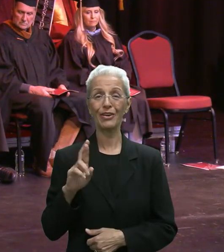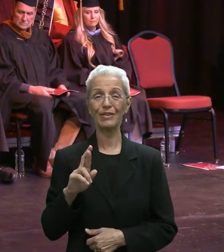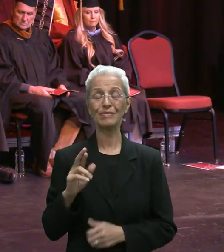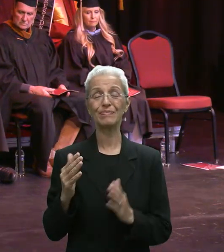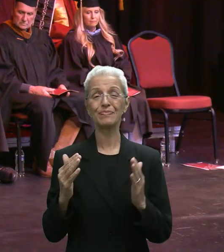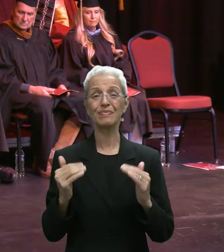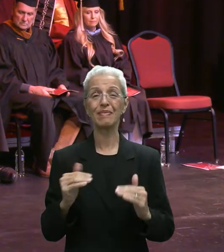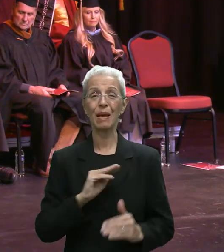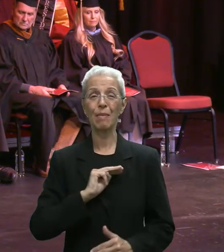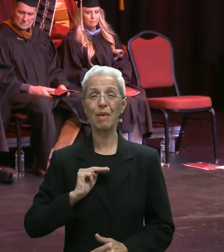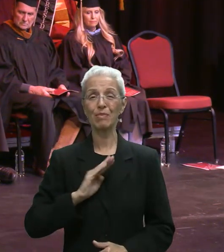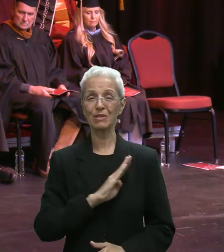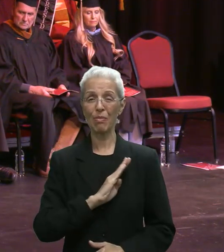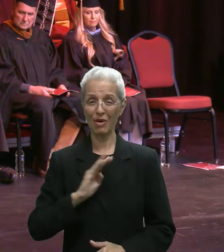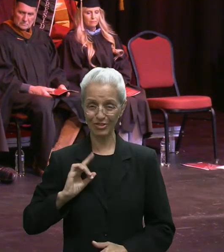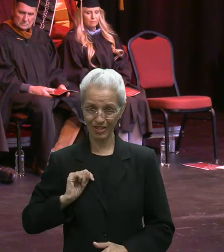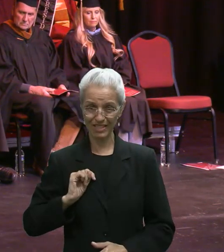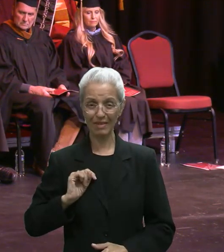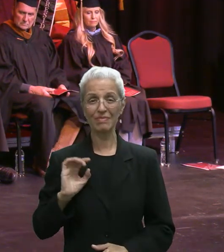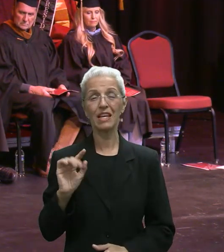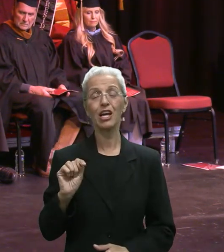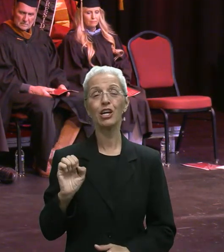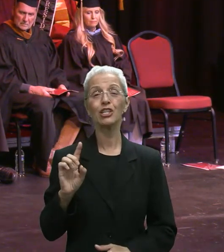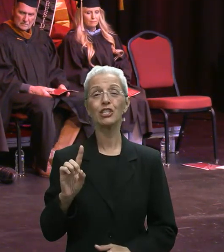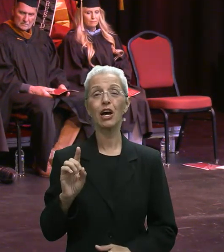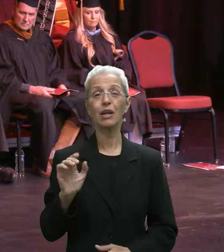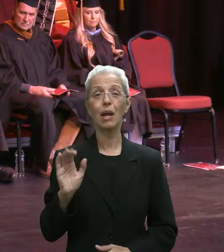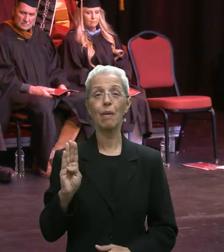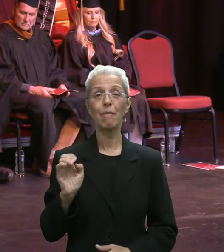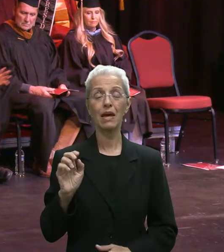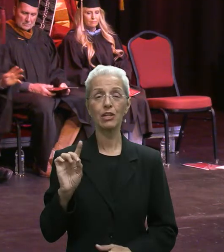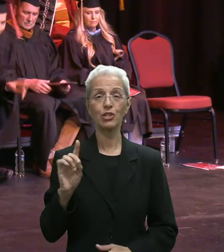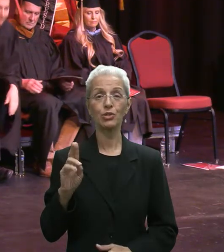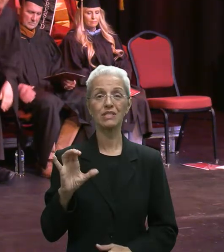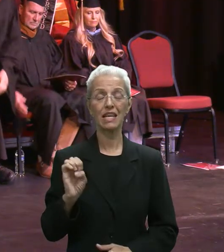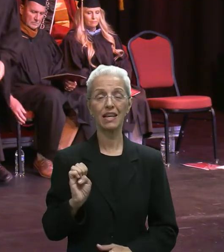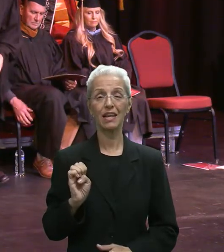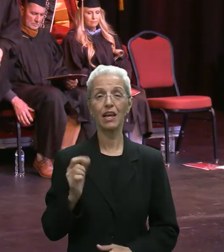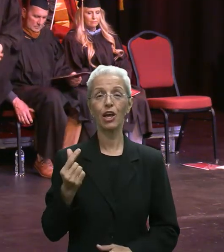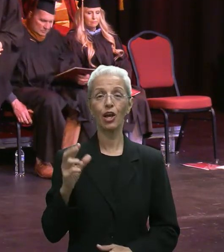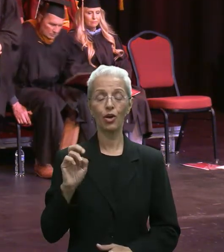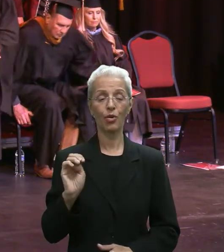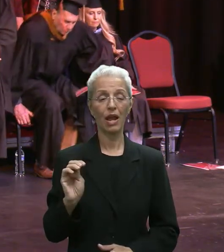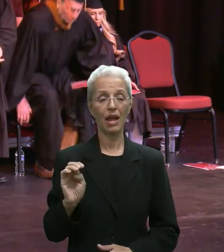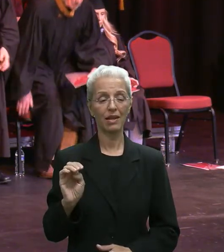to North Idaho College for their presence in our community